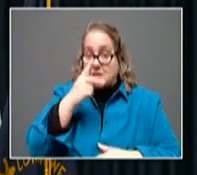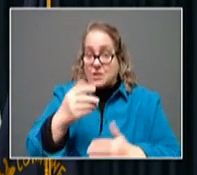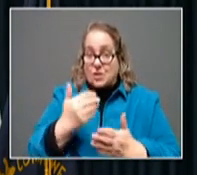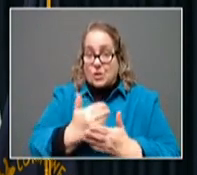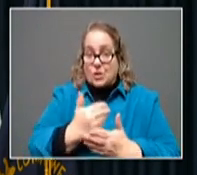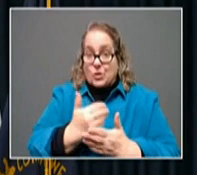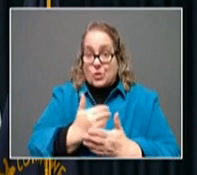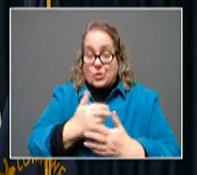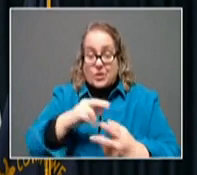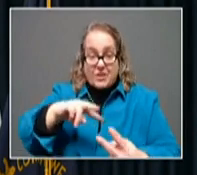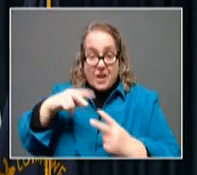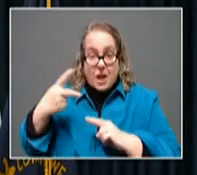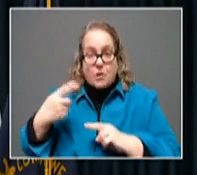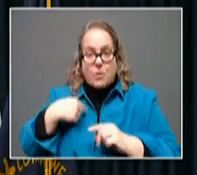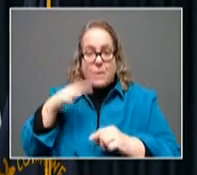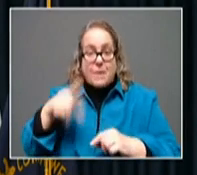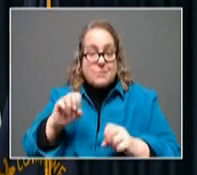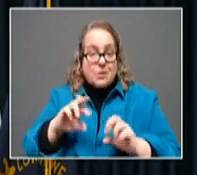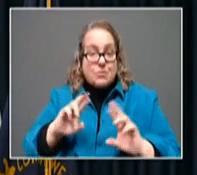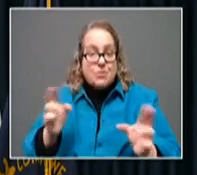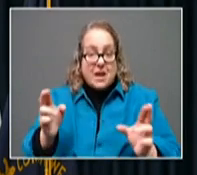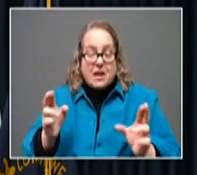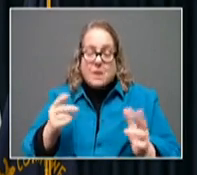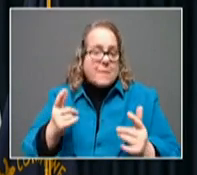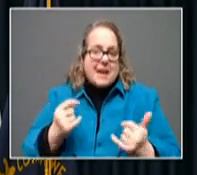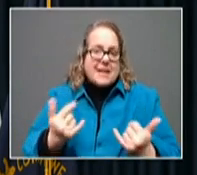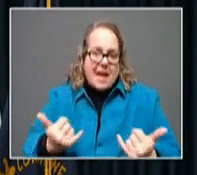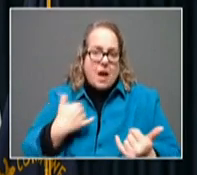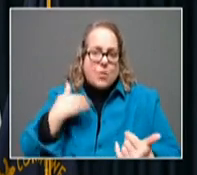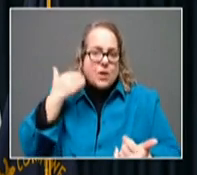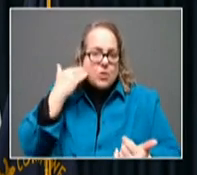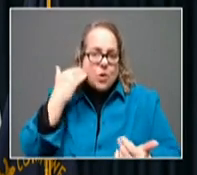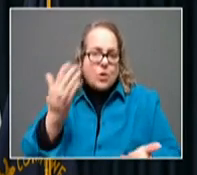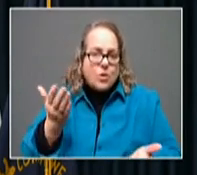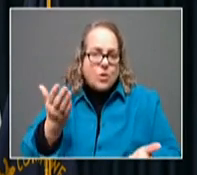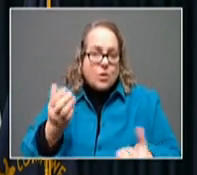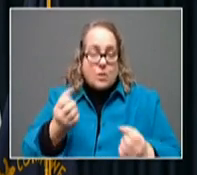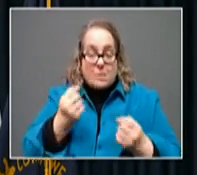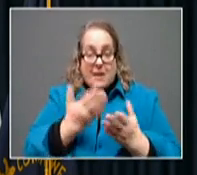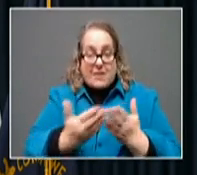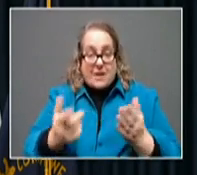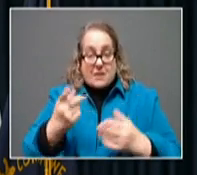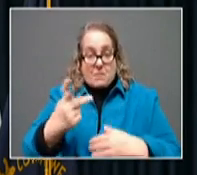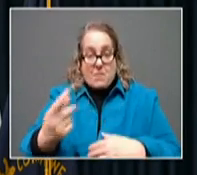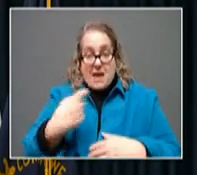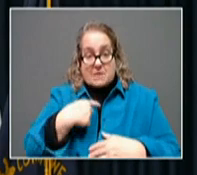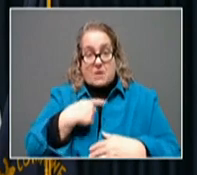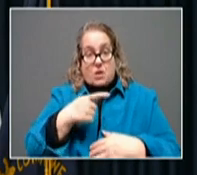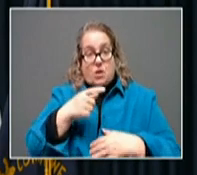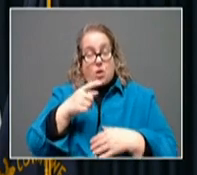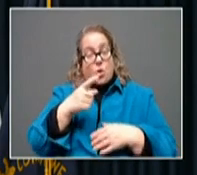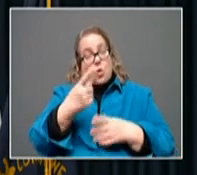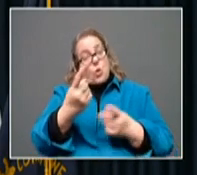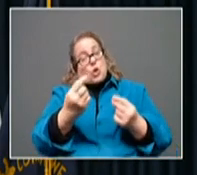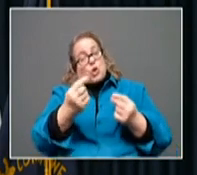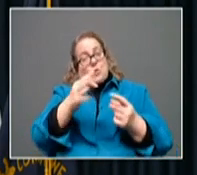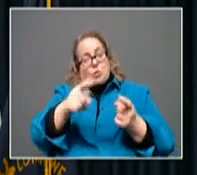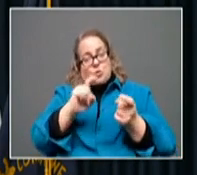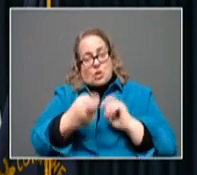know, I'm asked at different times if I could go back in time and and change the decision or a way to talk about things and and after I mentioned tupac.